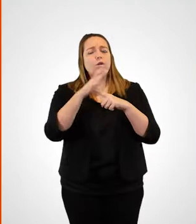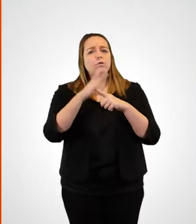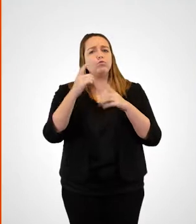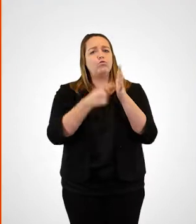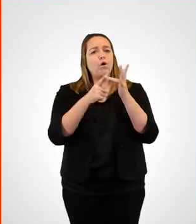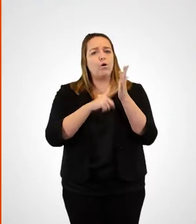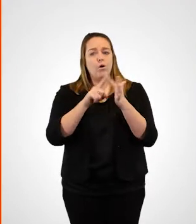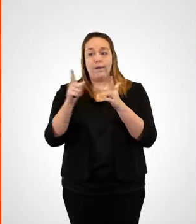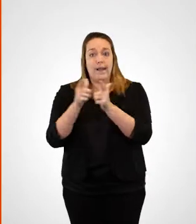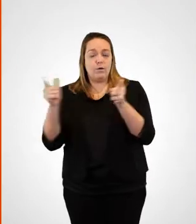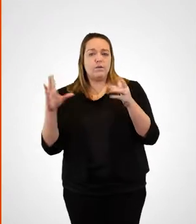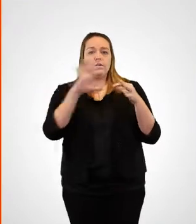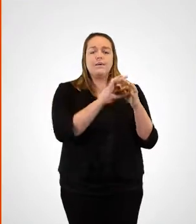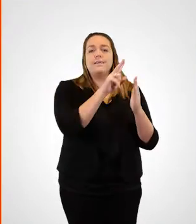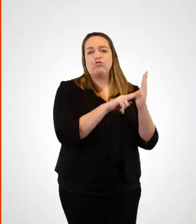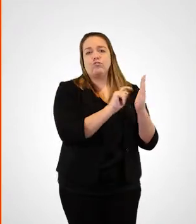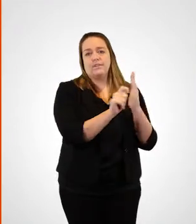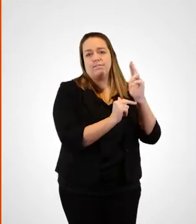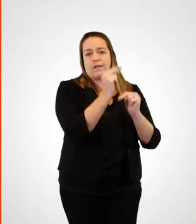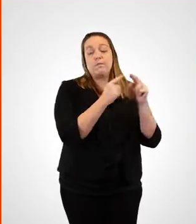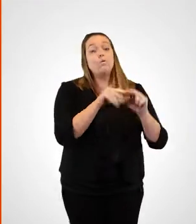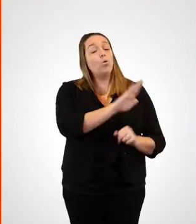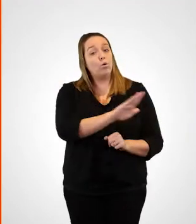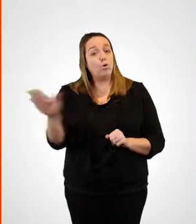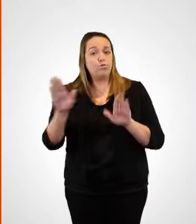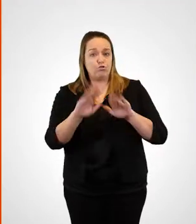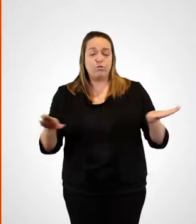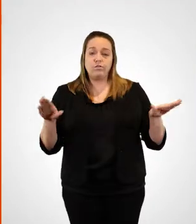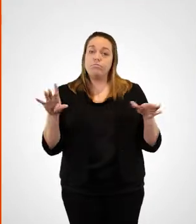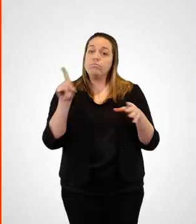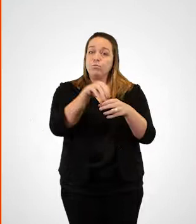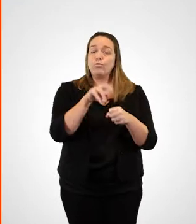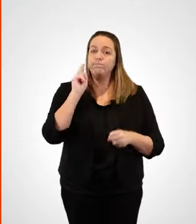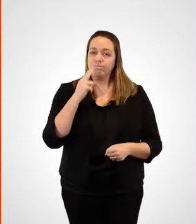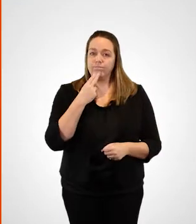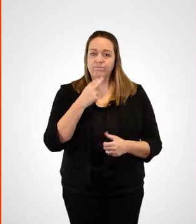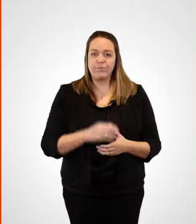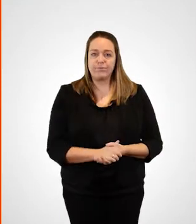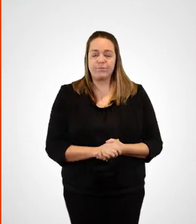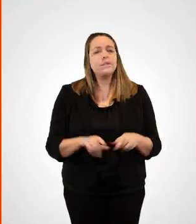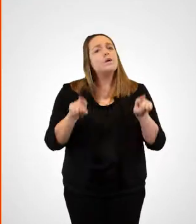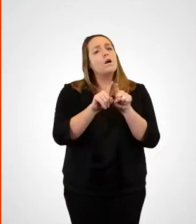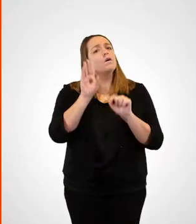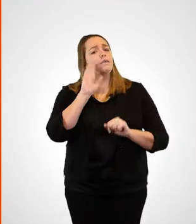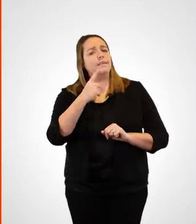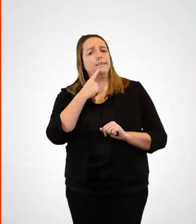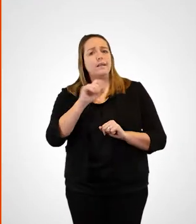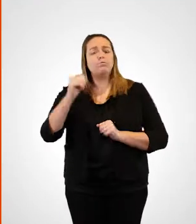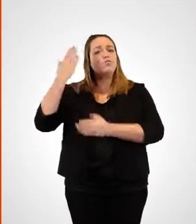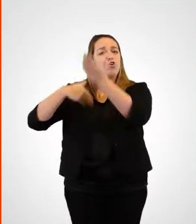in the literacy development for all children, including those who are deaf. We also pointed out that this has historically been an area of challenge